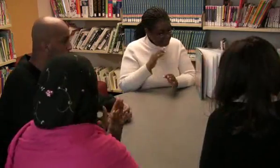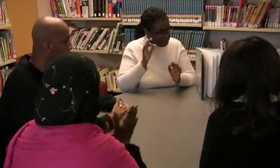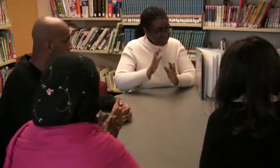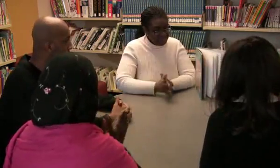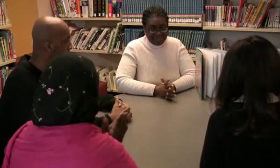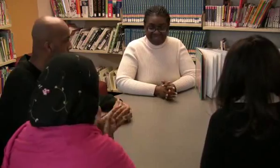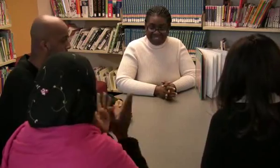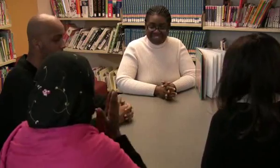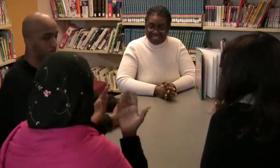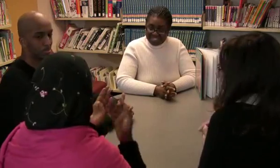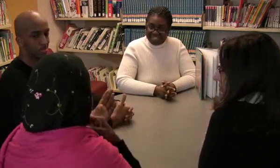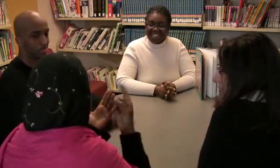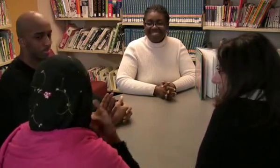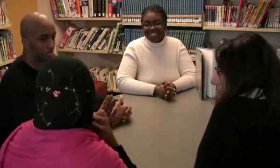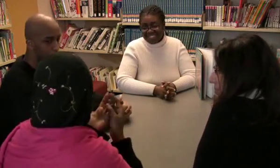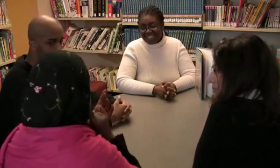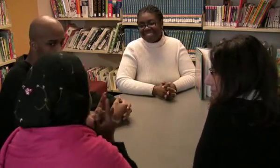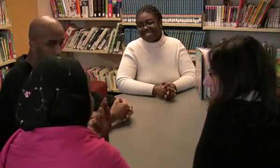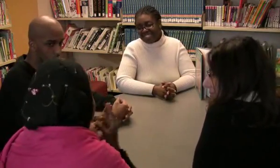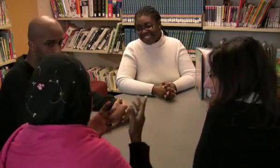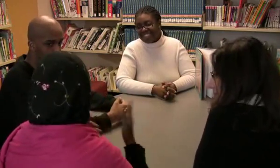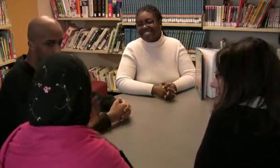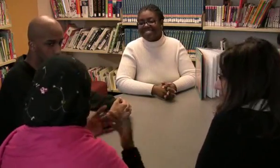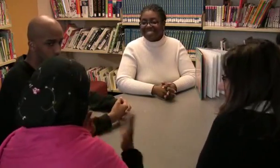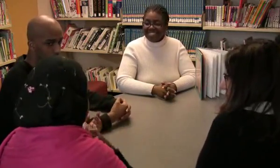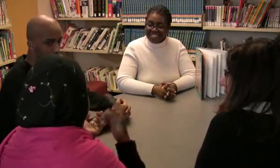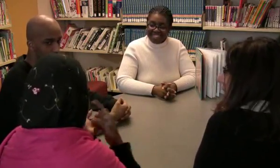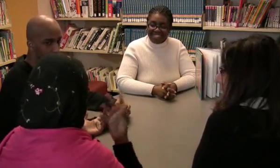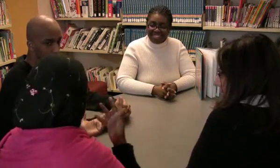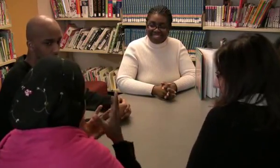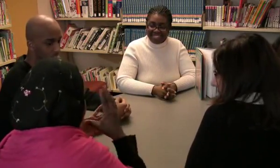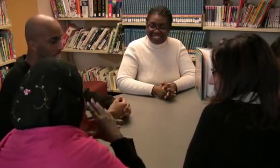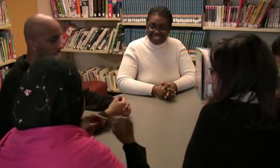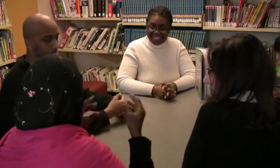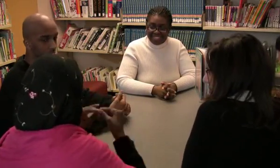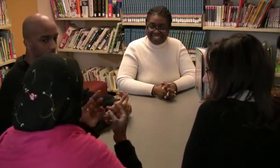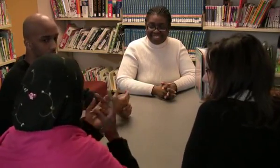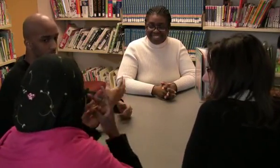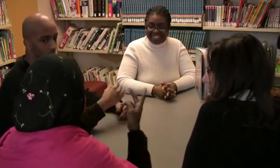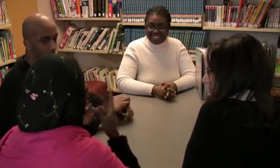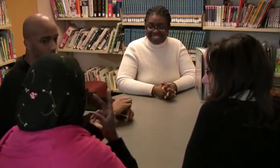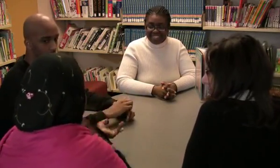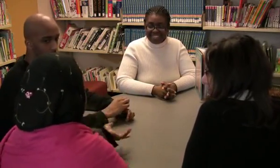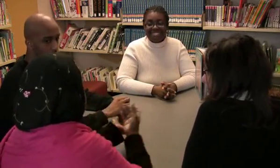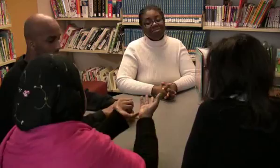This book is great for anyone who wants to learn sign language.